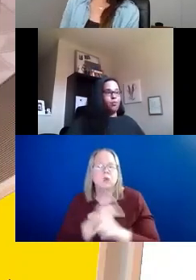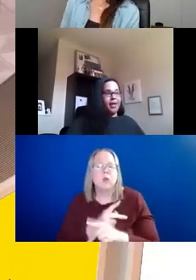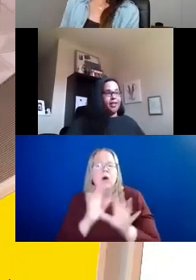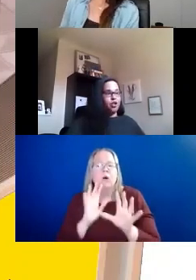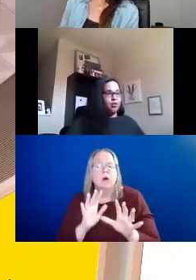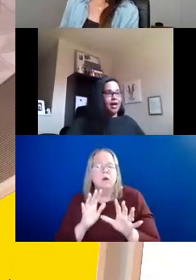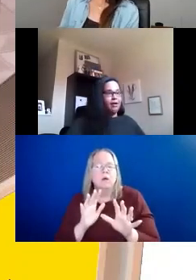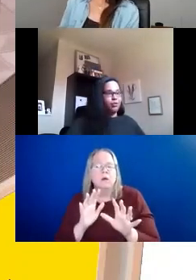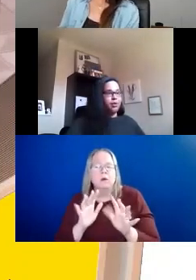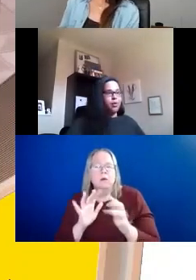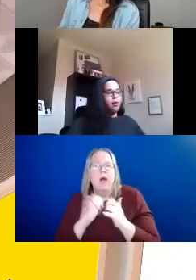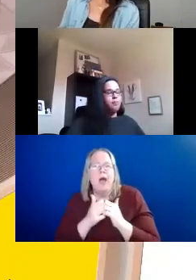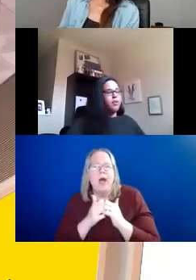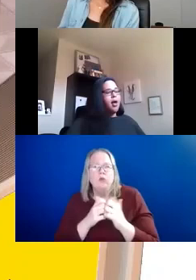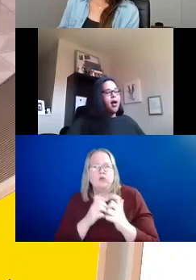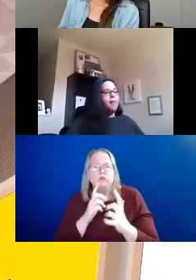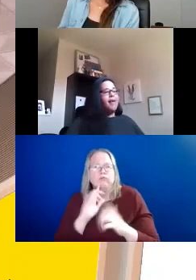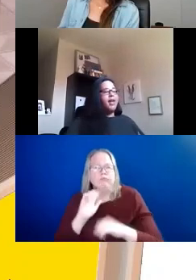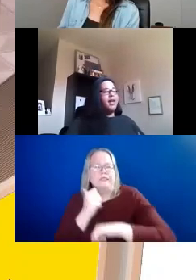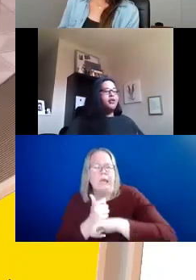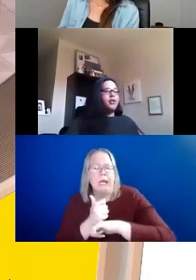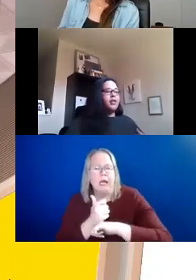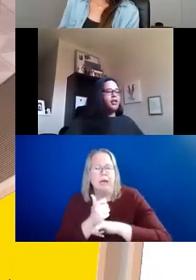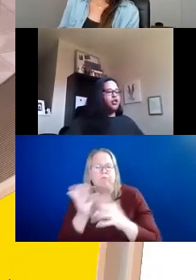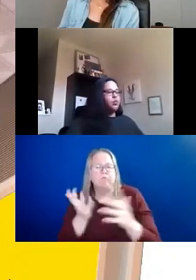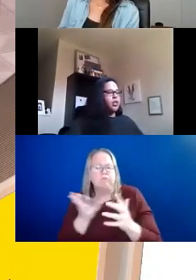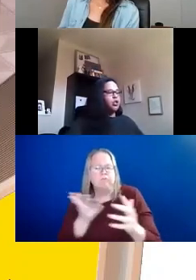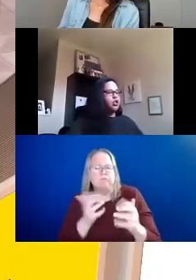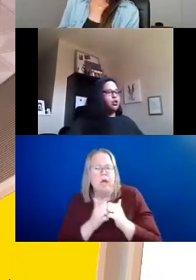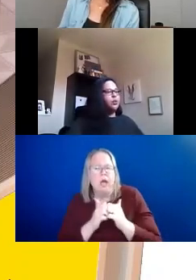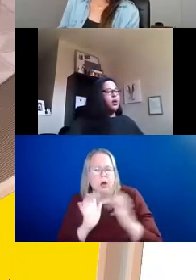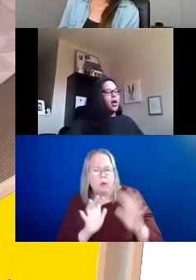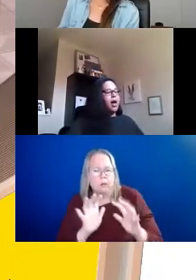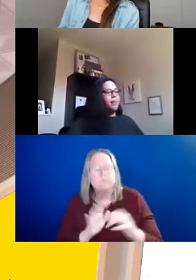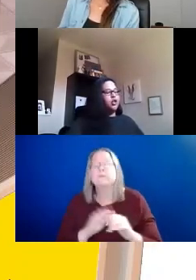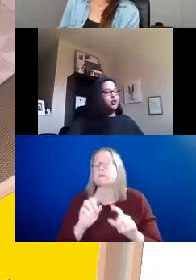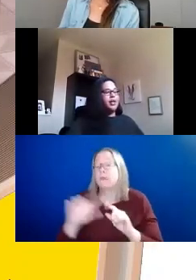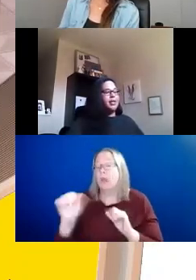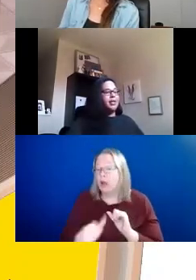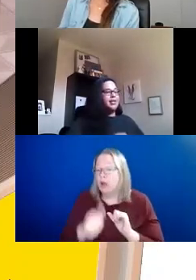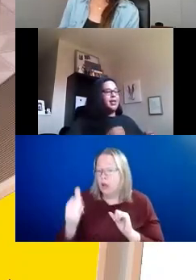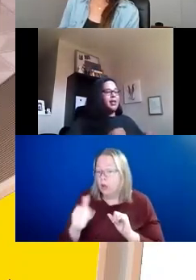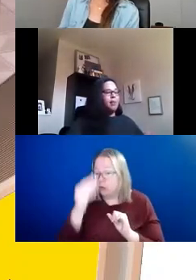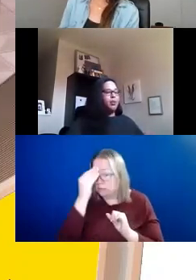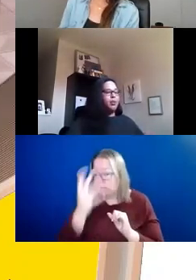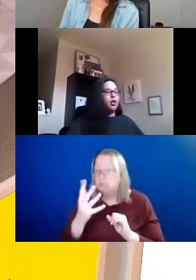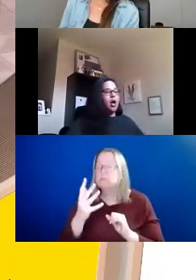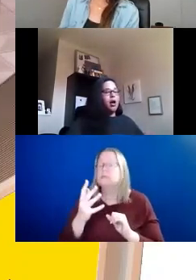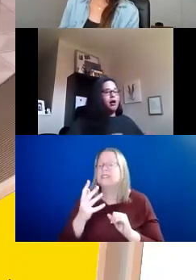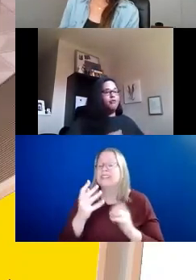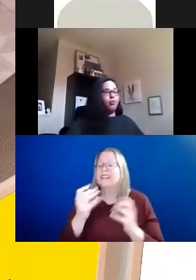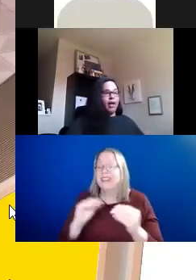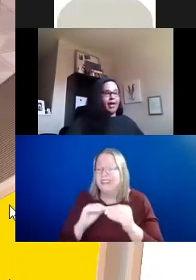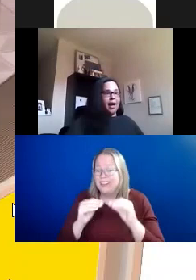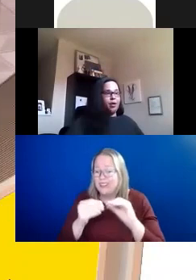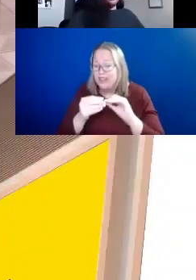way to do that for you all. The other thing that I just wanted to address is the number 12:58:18 of breakouts